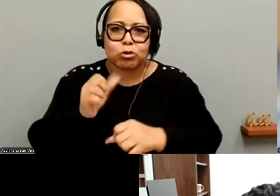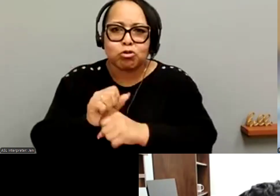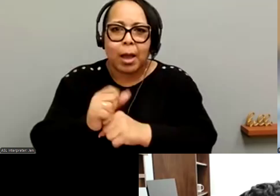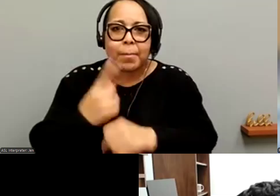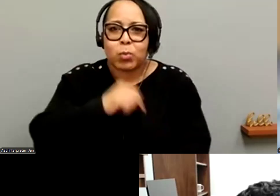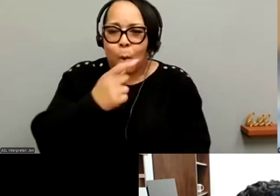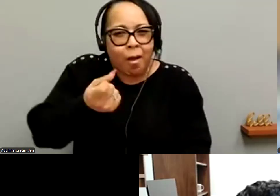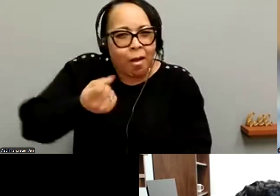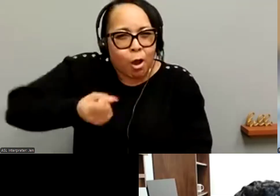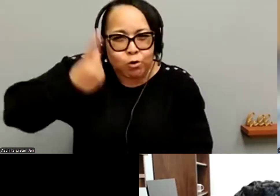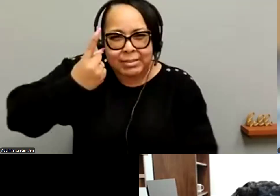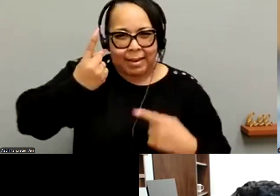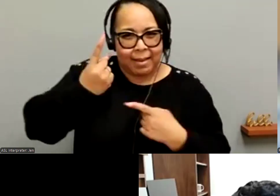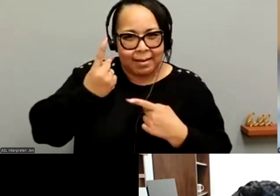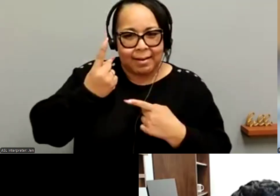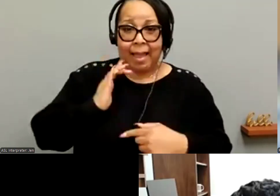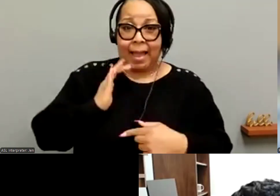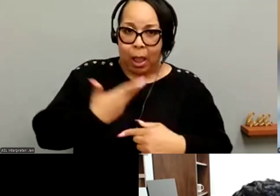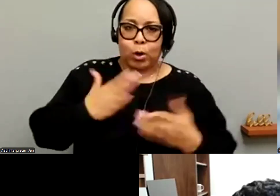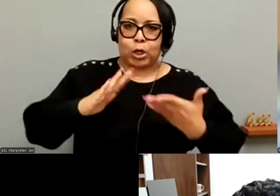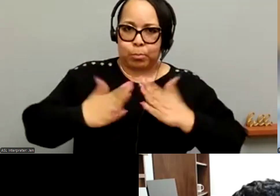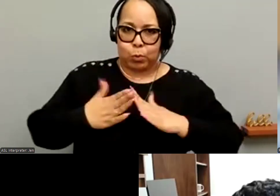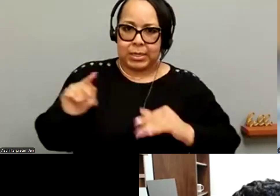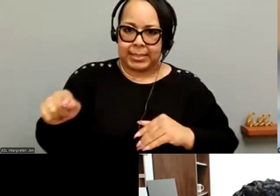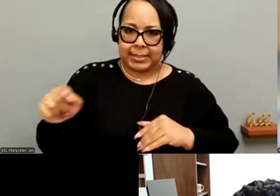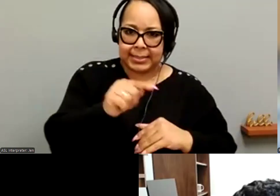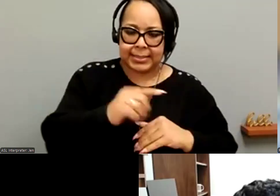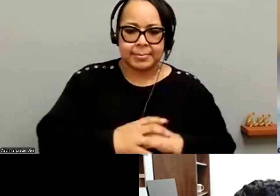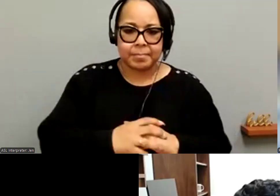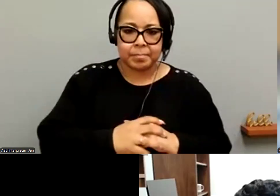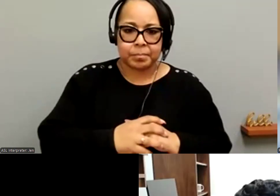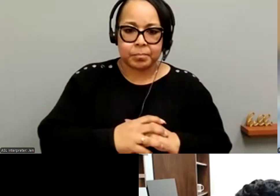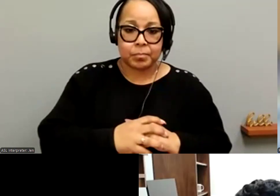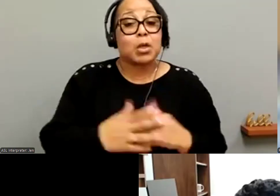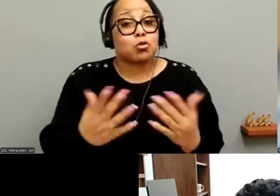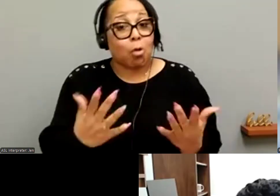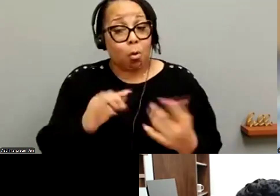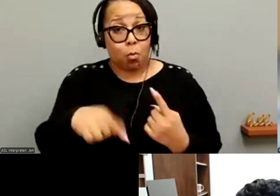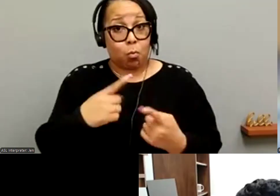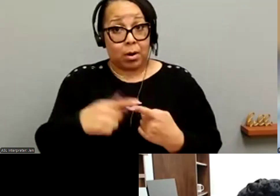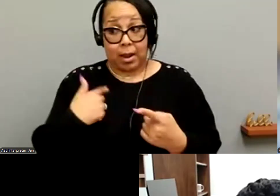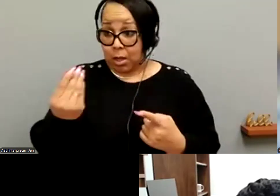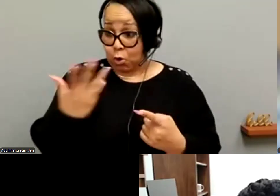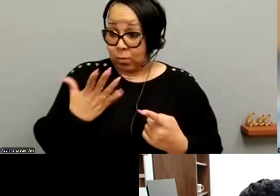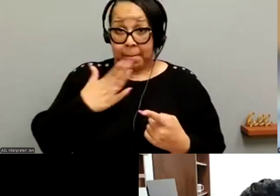13:09:54 understand our communities. So, 13:09:58 when I heard that my team have